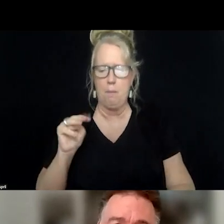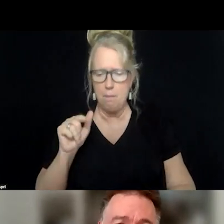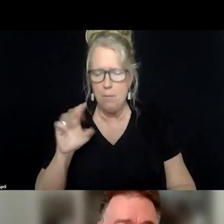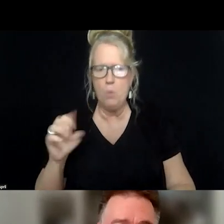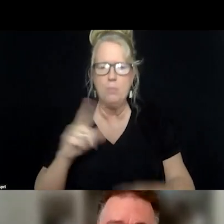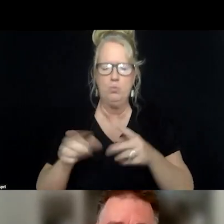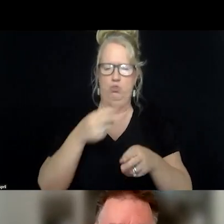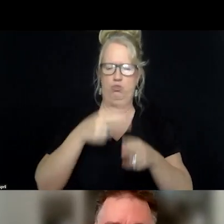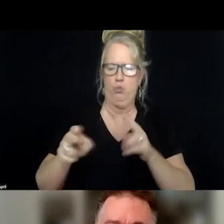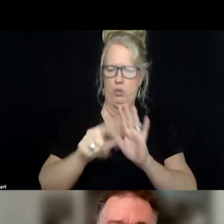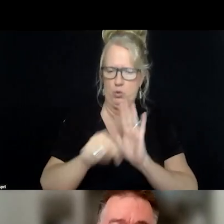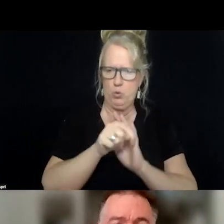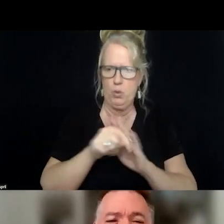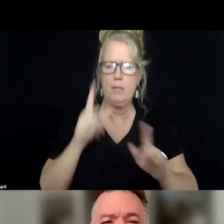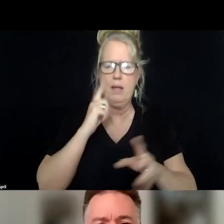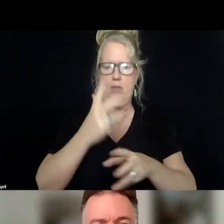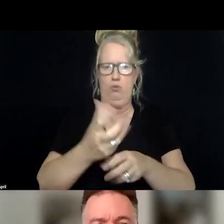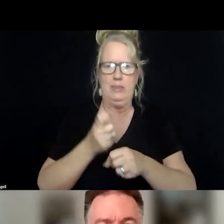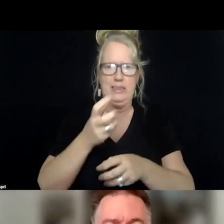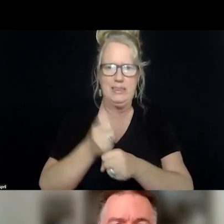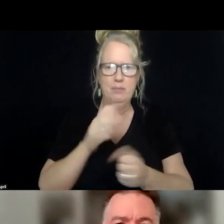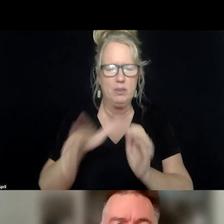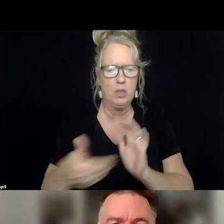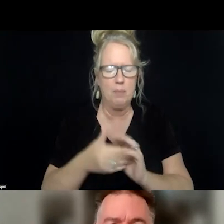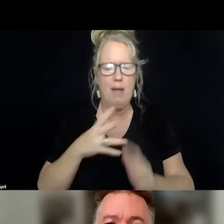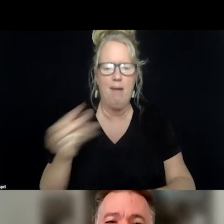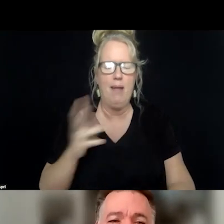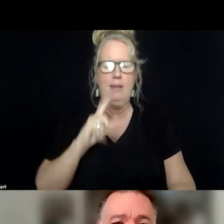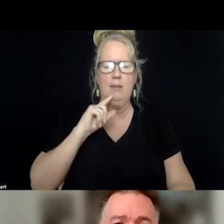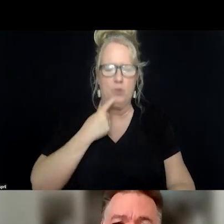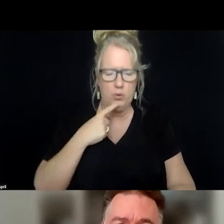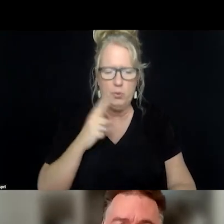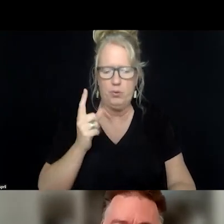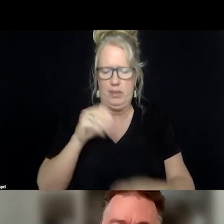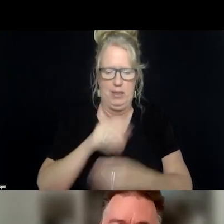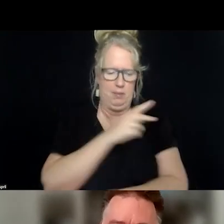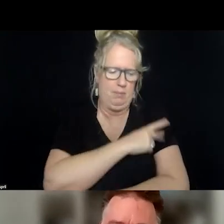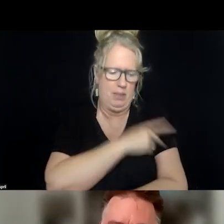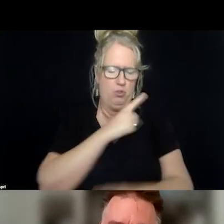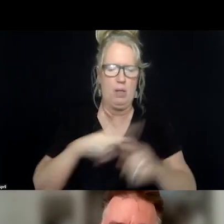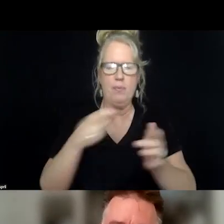AND CRISIS RECEIVING CENTER AND THE ACUTE COSTS ARE DRIVEN DOWN SIGNIFICANTLY.